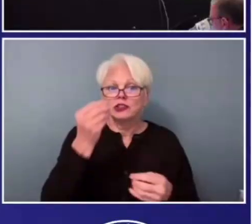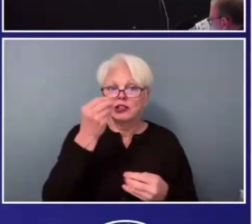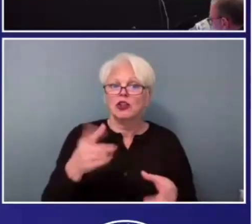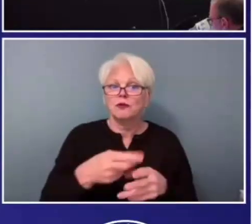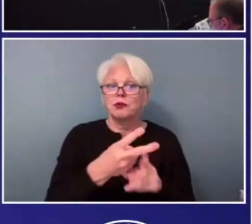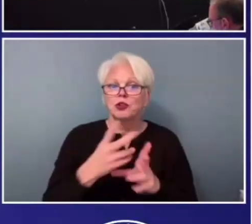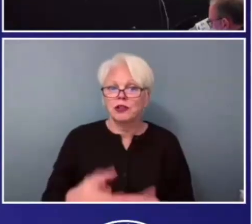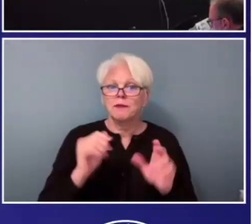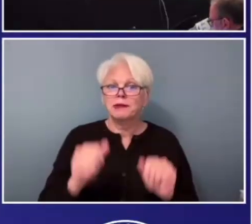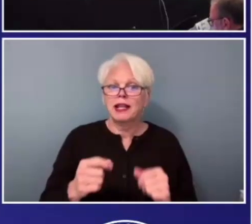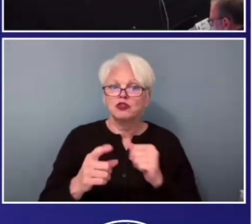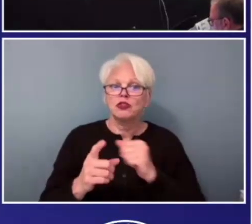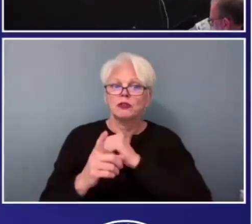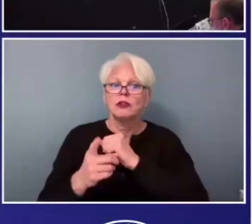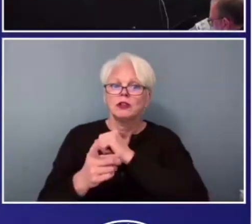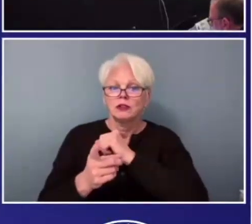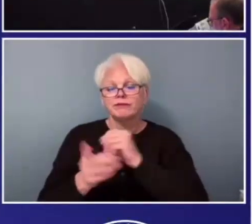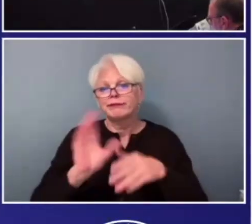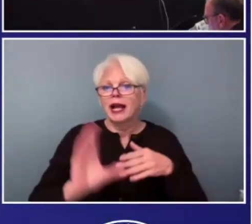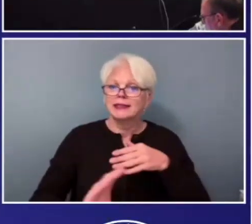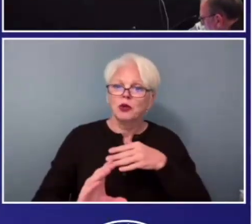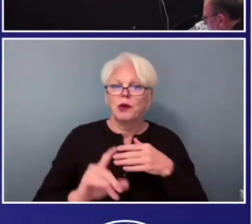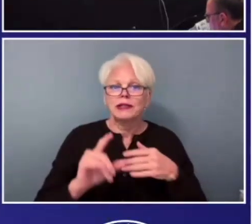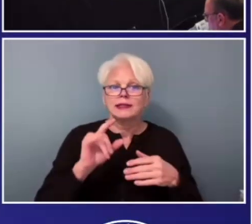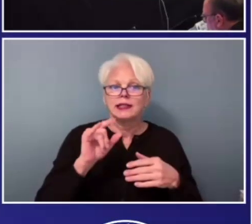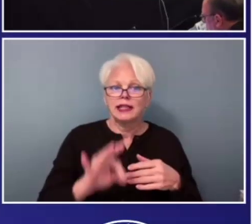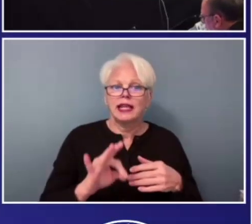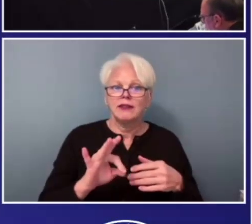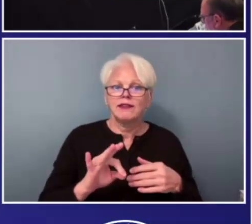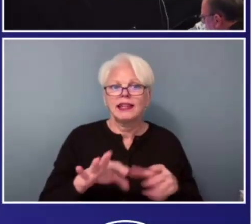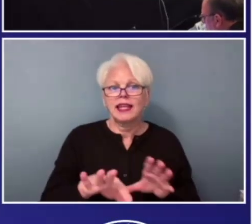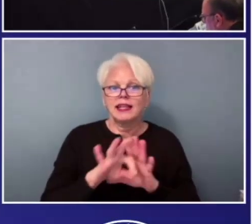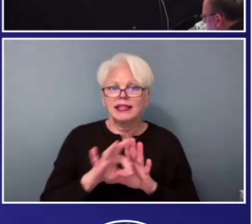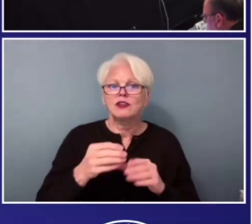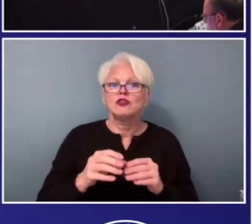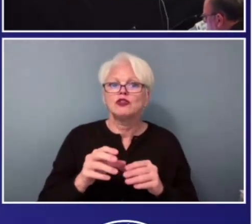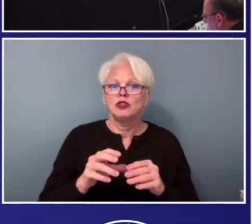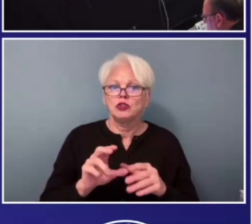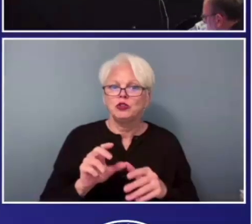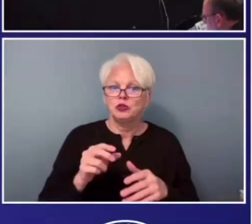advance the due date or not. That's the little electronic process for them to opt out. So that's what this, that's what this -- yeah.